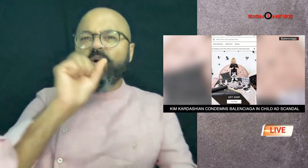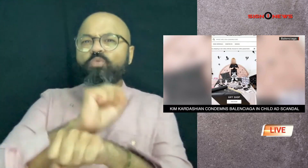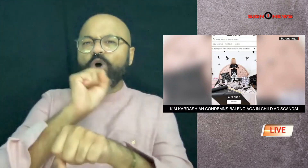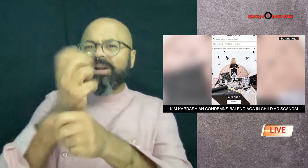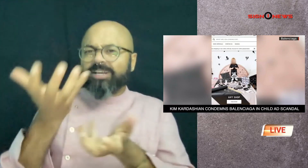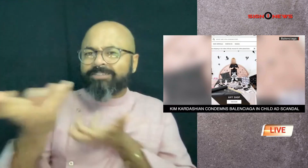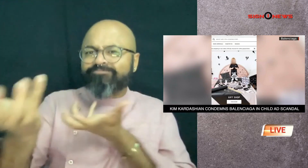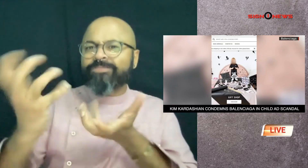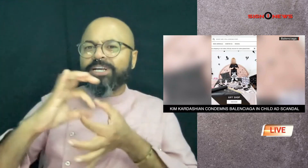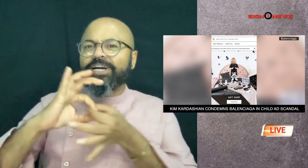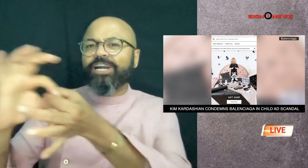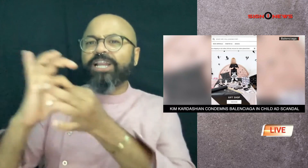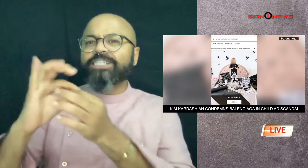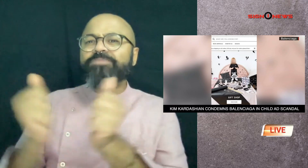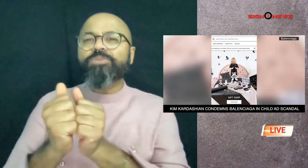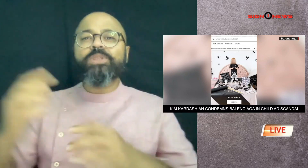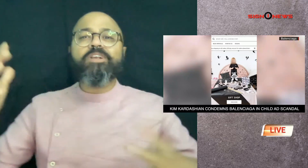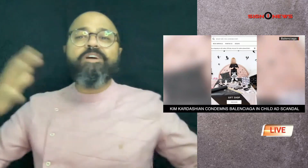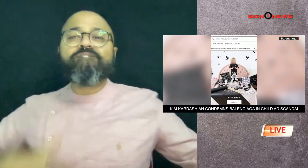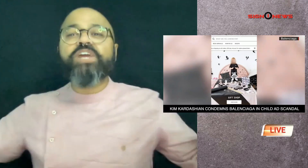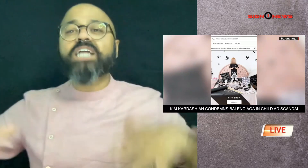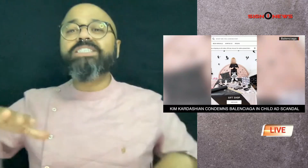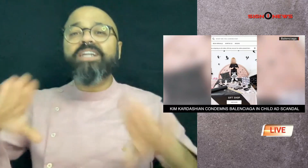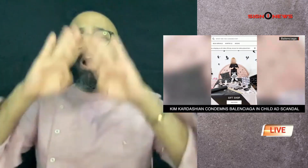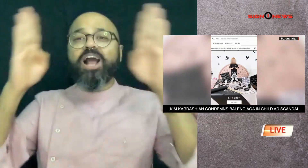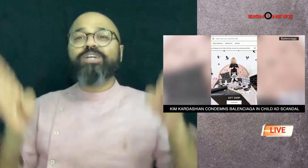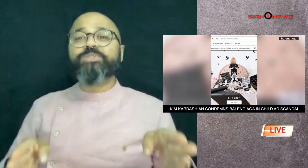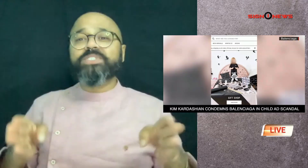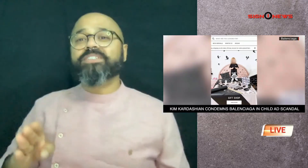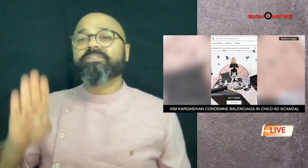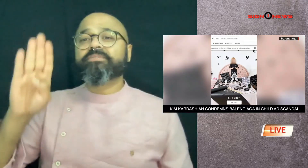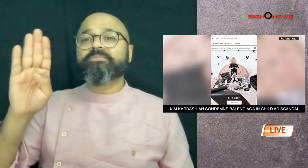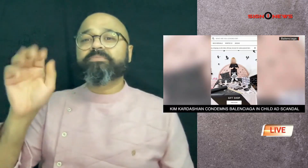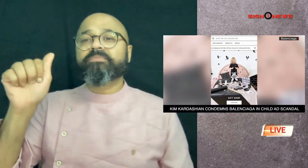working relationship with fashion house Balenciaga